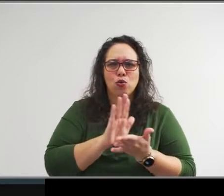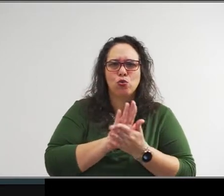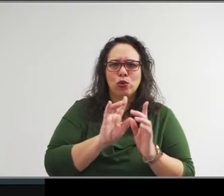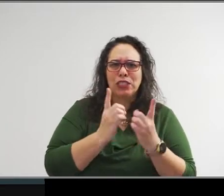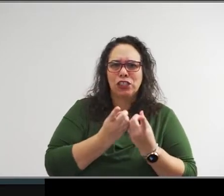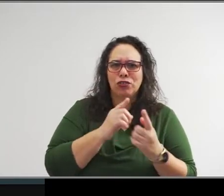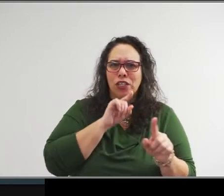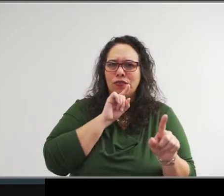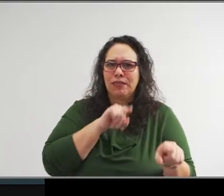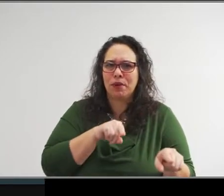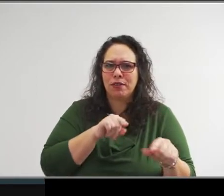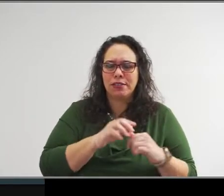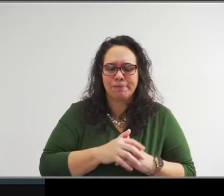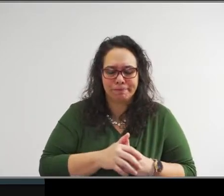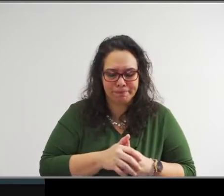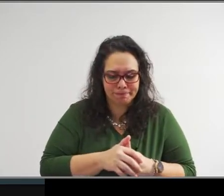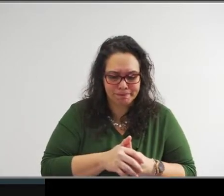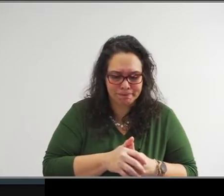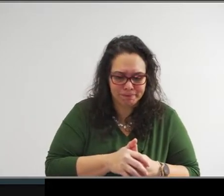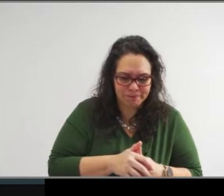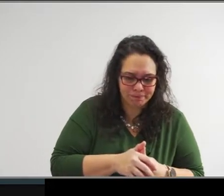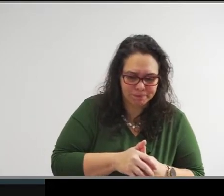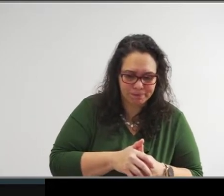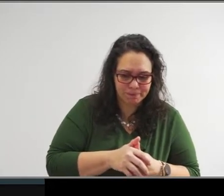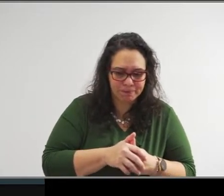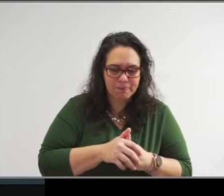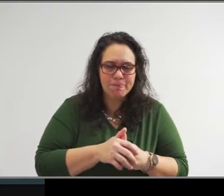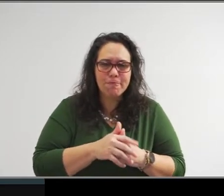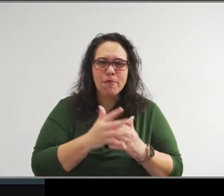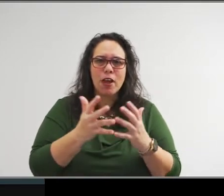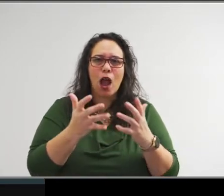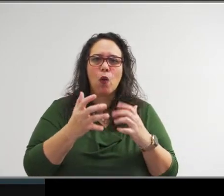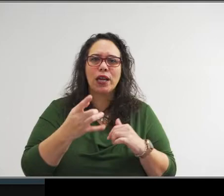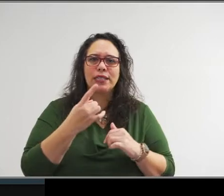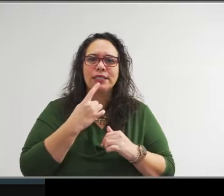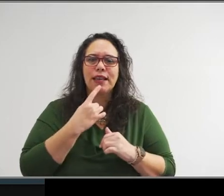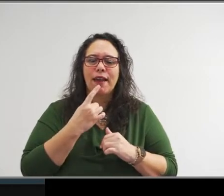And I must say that I come the new position